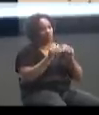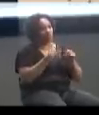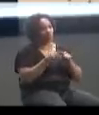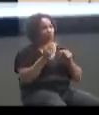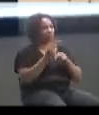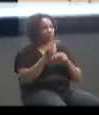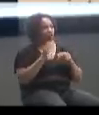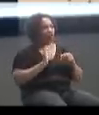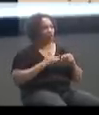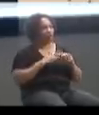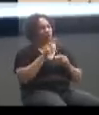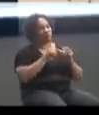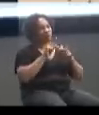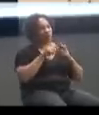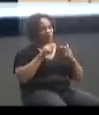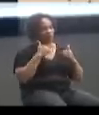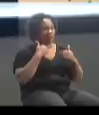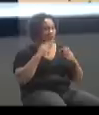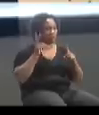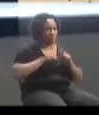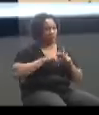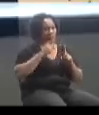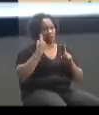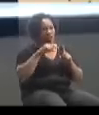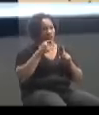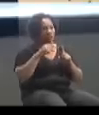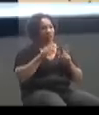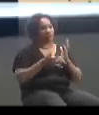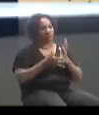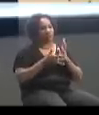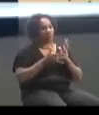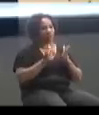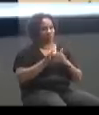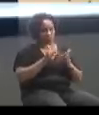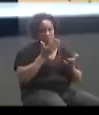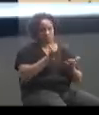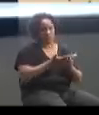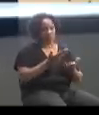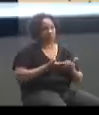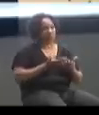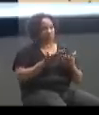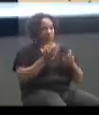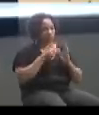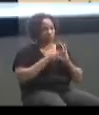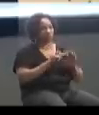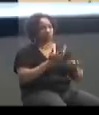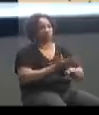FEDERAL BUILDINGS FROM THIS POINT OUT MUST ACHKNCHOR SUSTAINABLE TECHNOLOGIES.